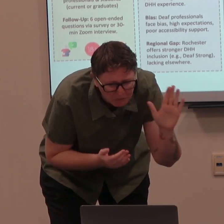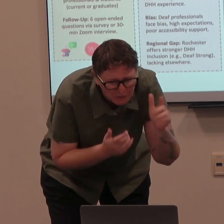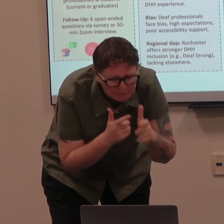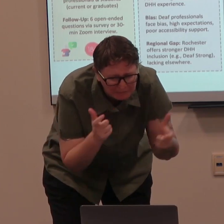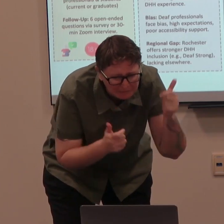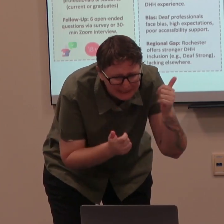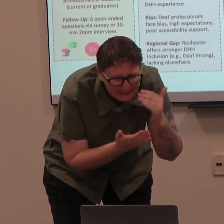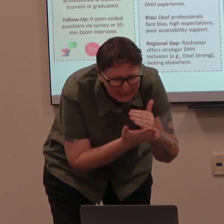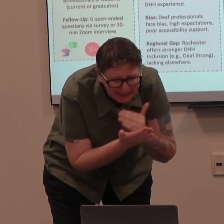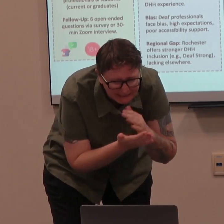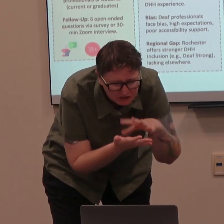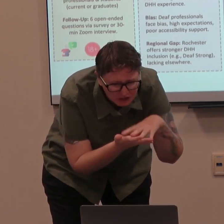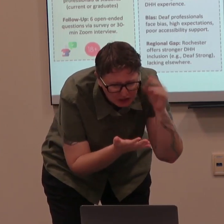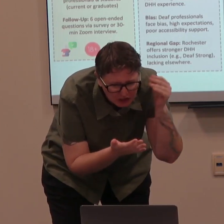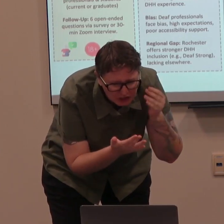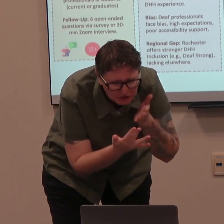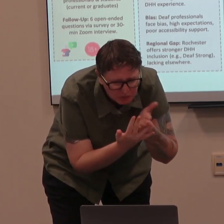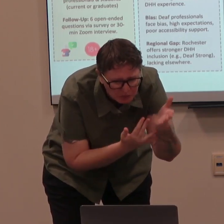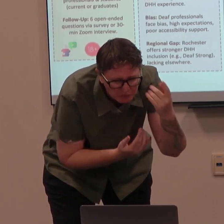She says, you did a great presentation.